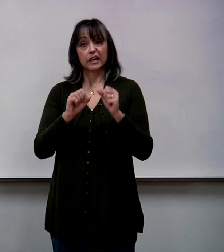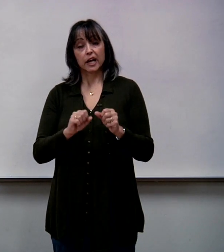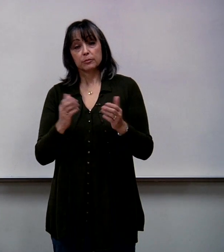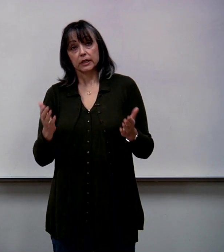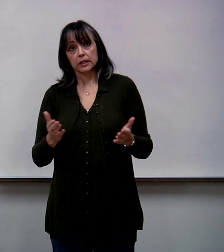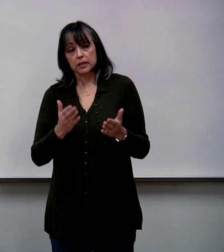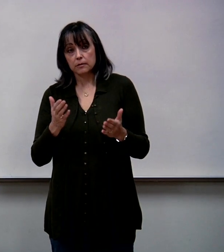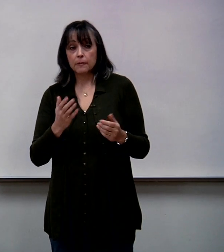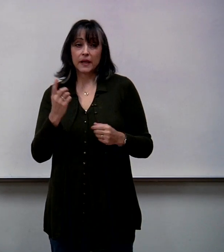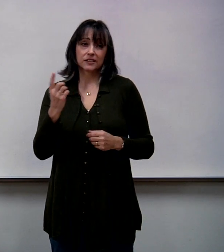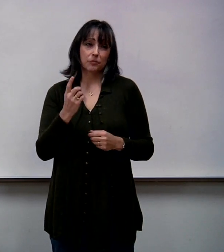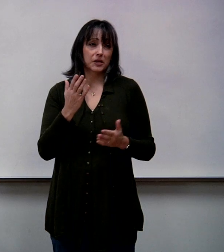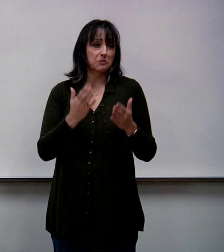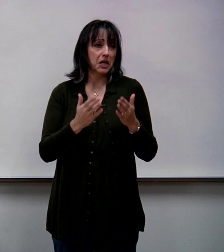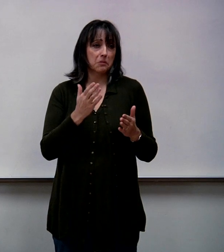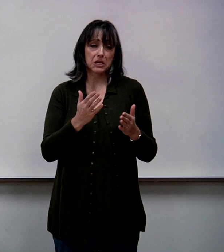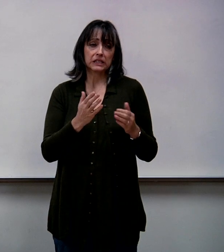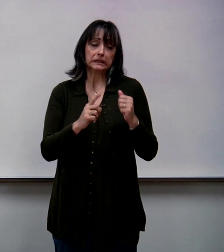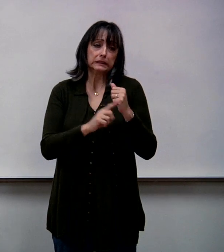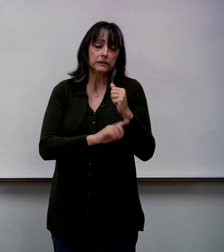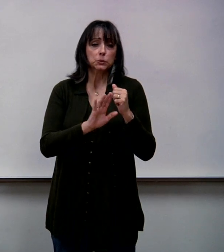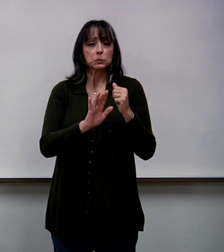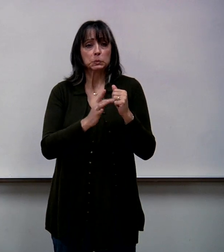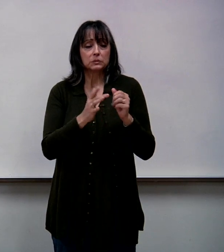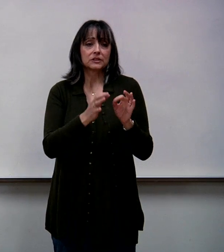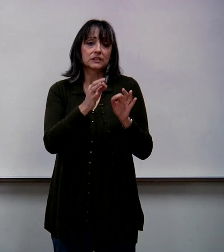something as light and very simply as